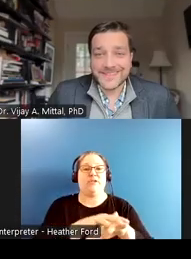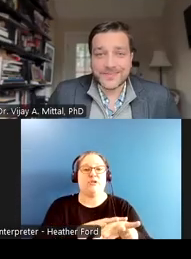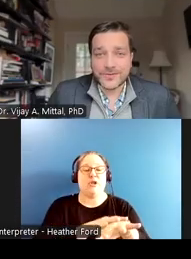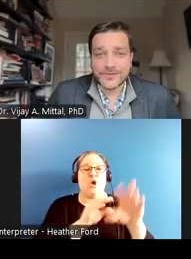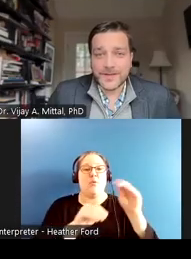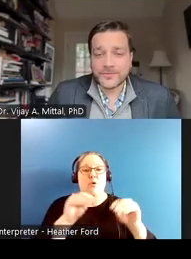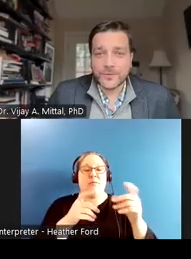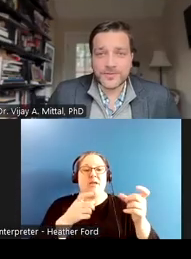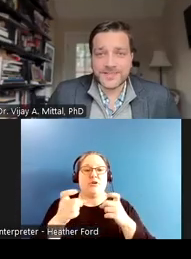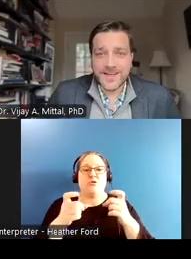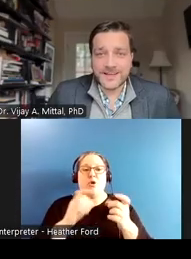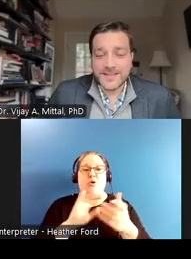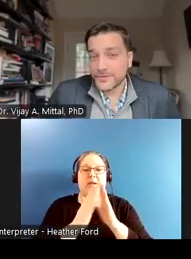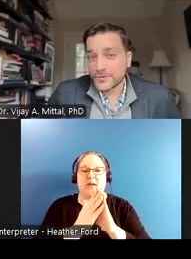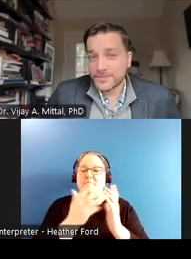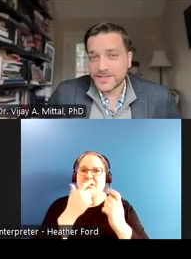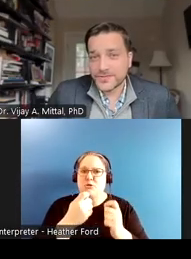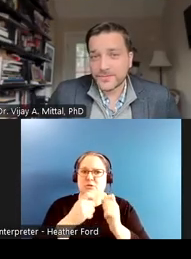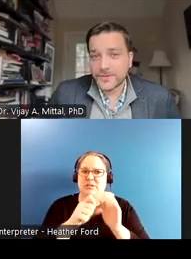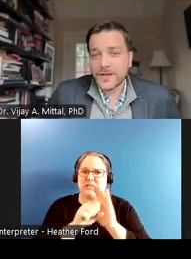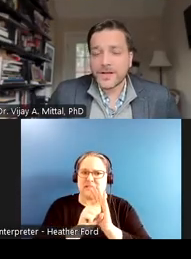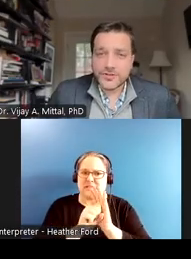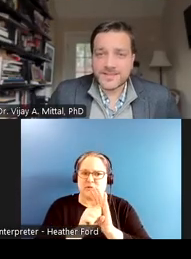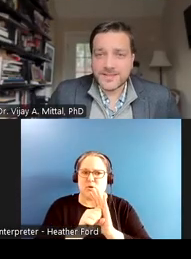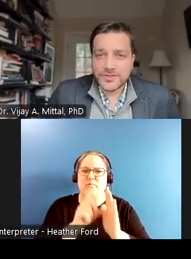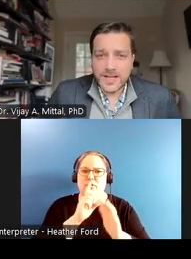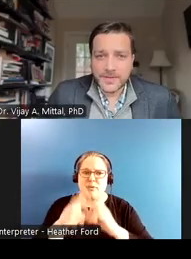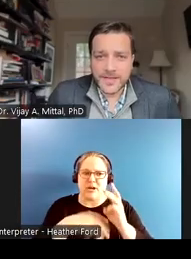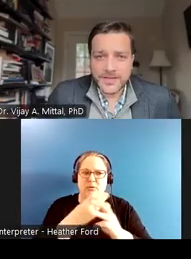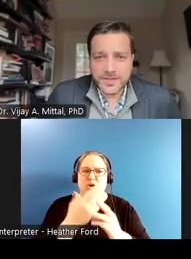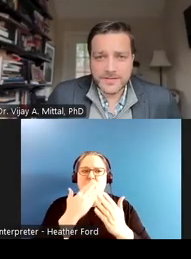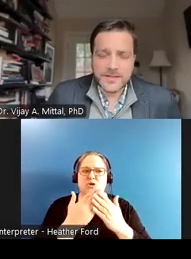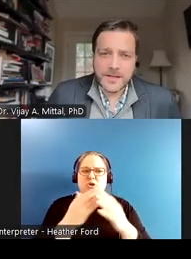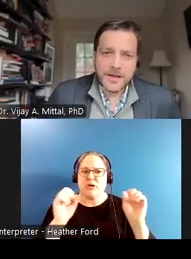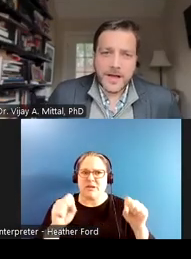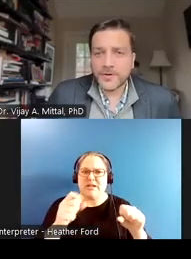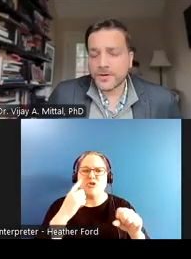signal in real world settings and have good potential for translational applications. I'm